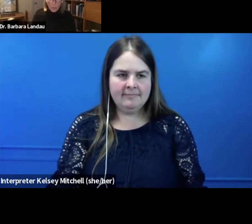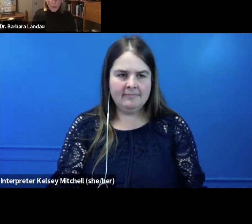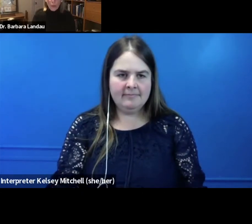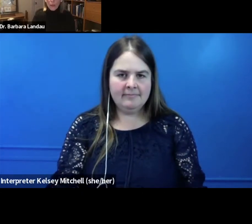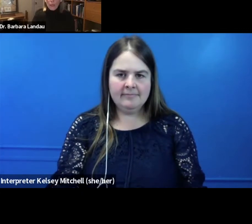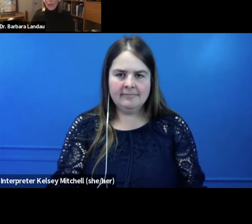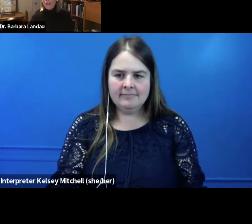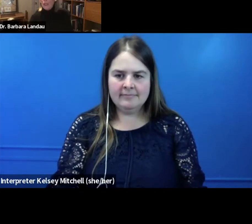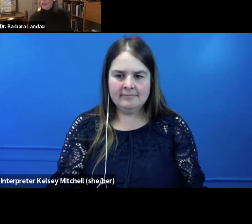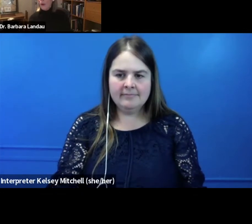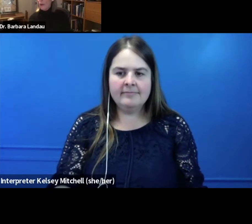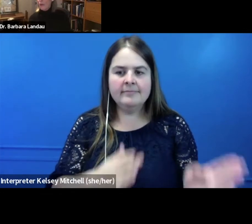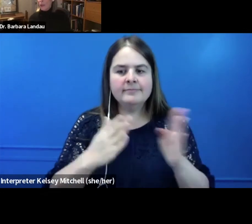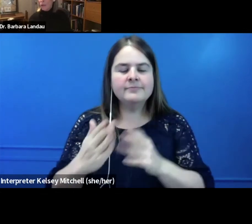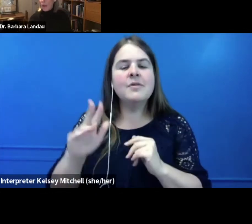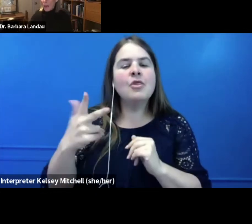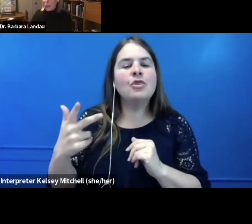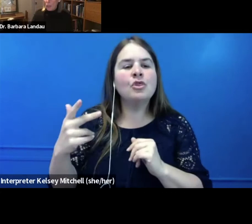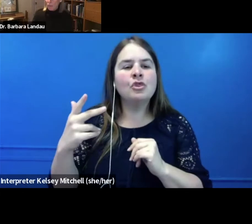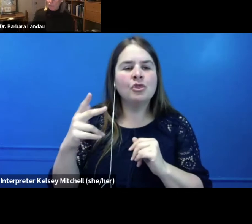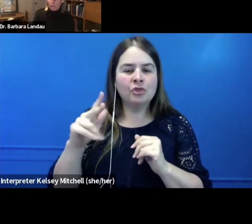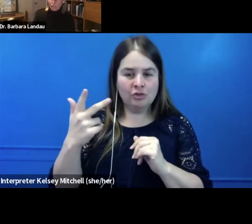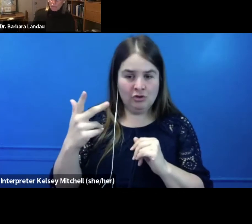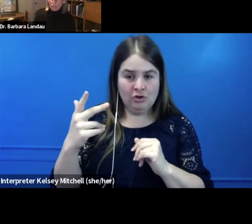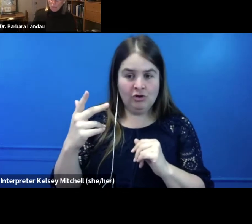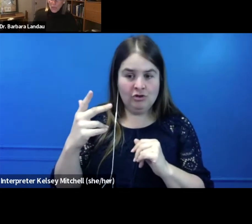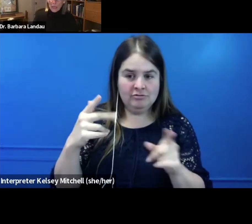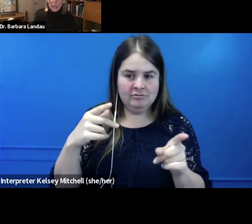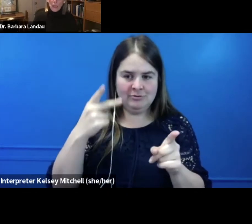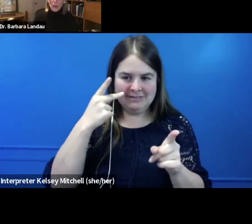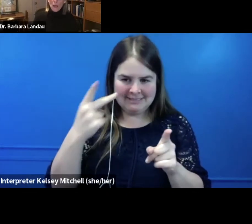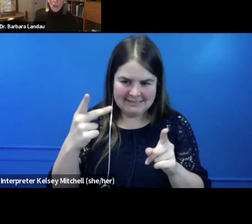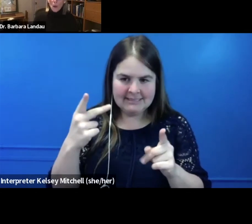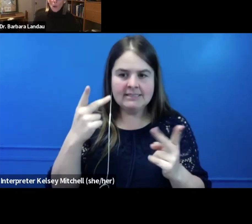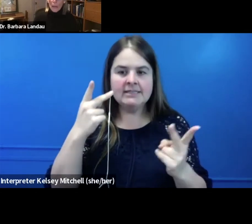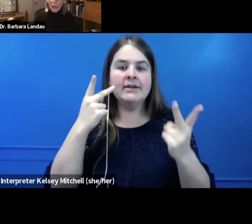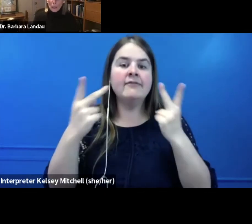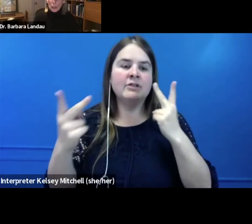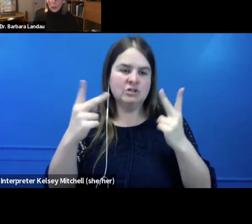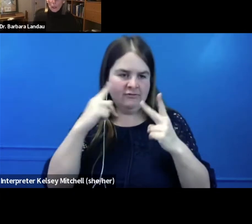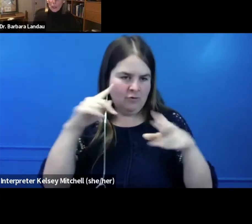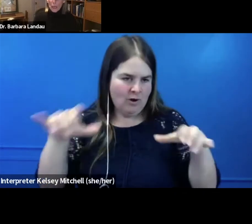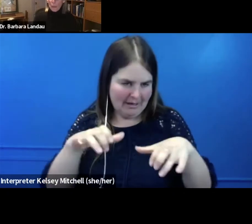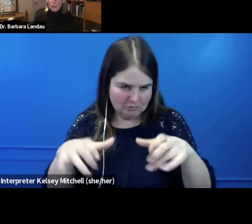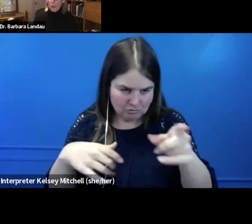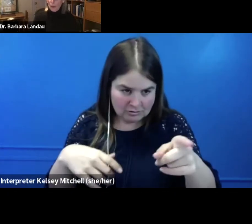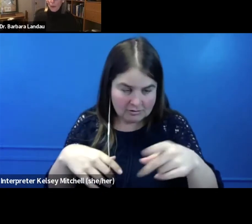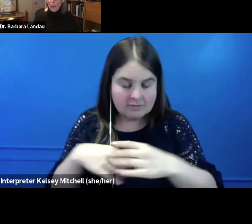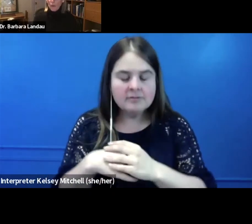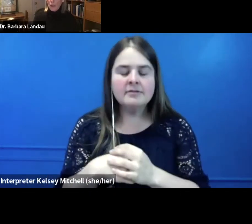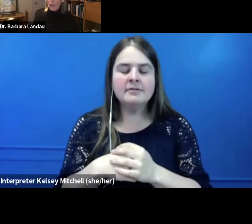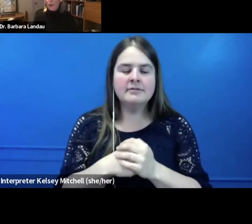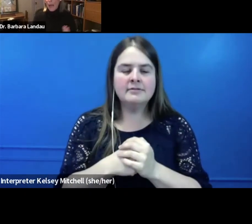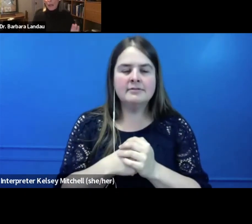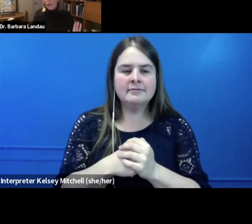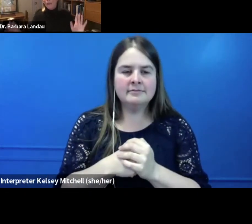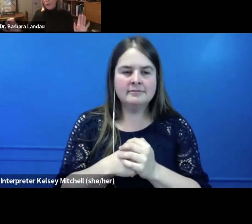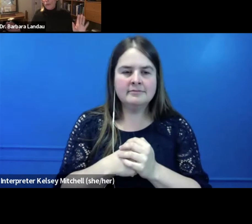the third case is going to be vision for action and in here we actually looked at both